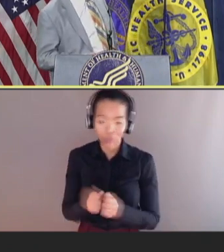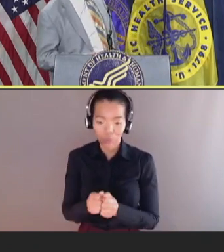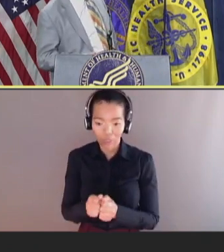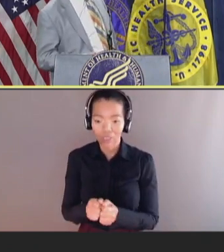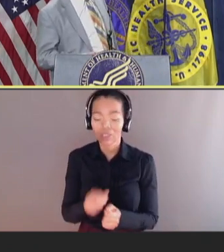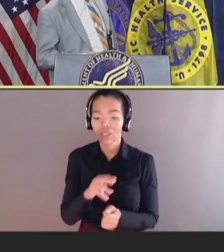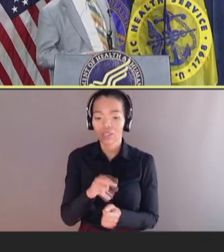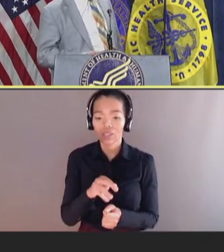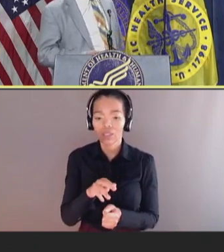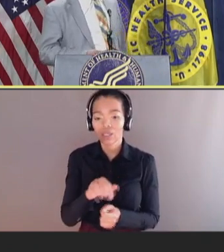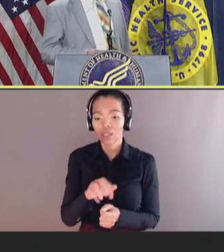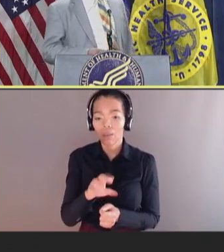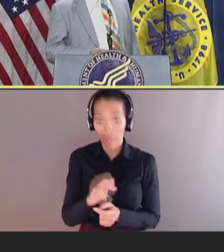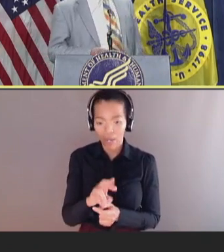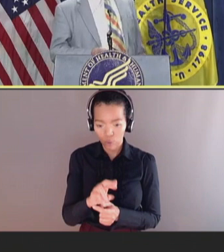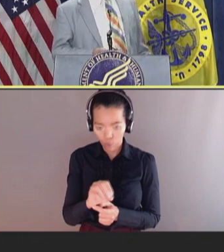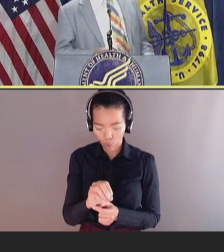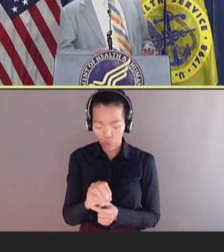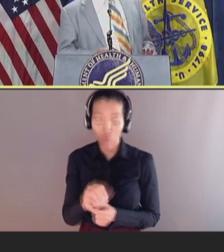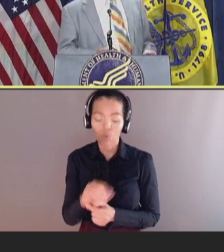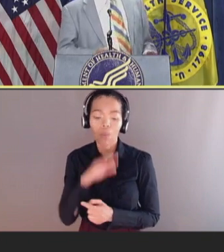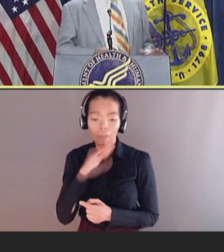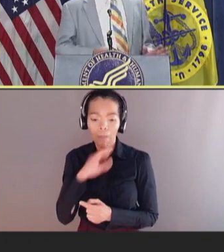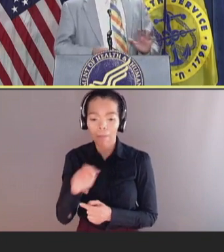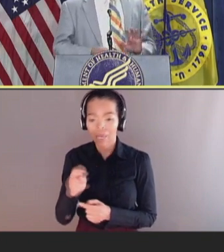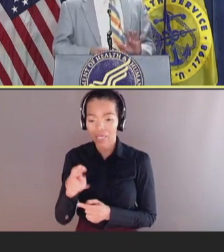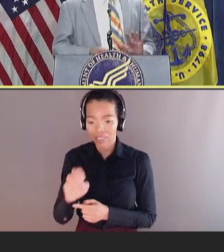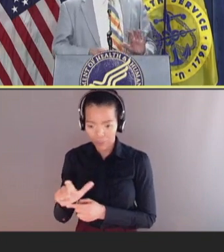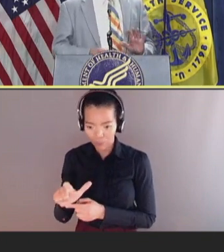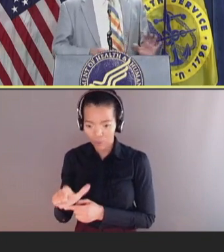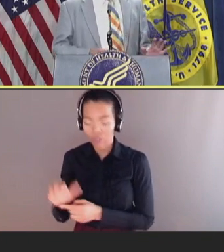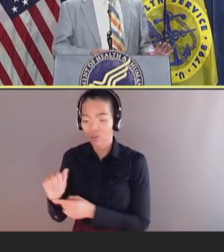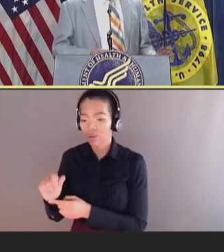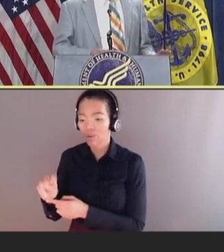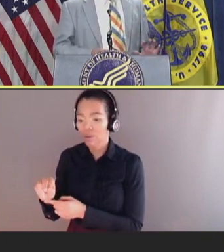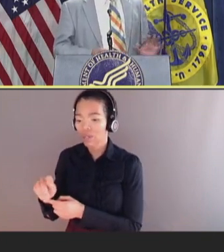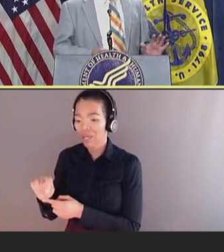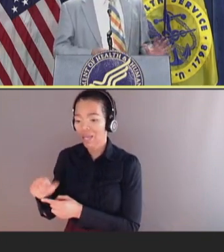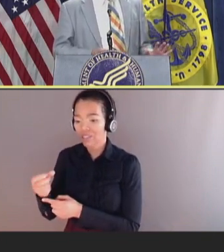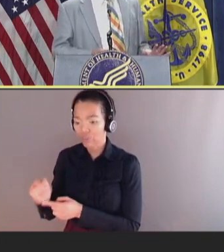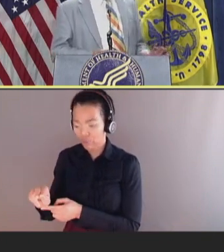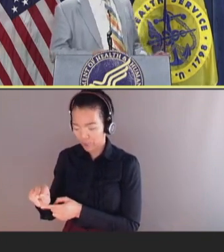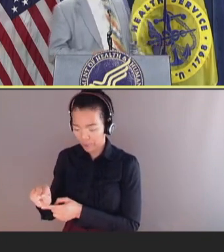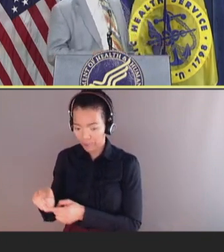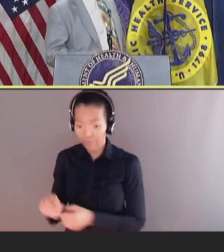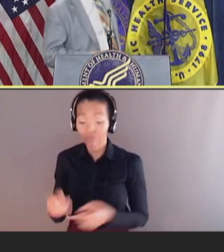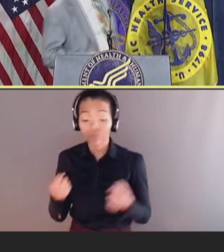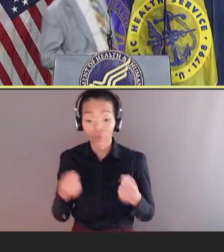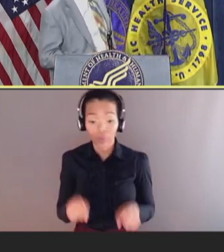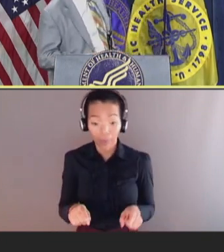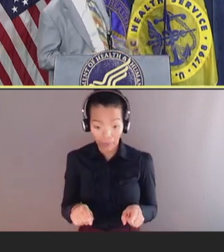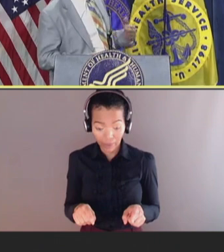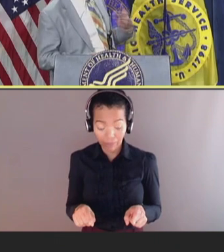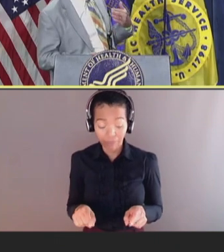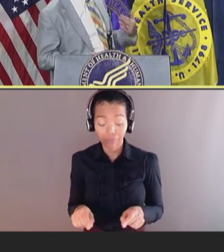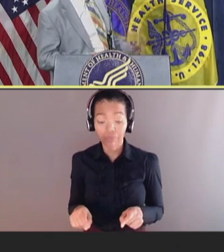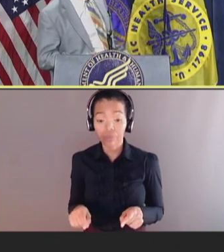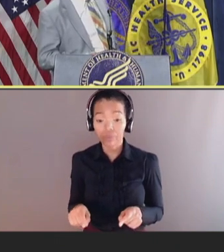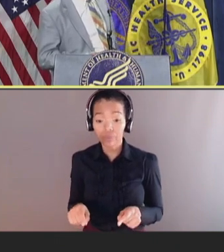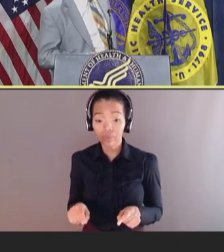And we found that the latent infection positive control, those individuals had memory, TH1 and